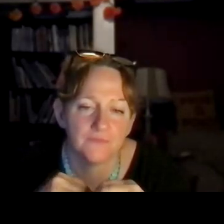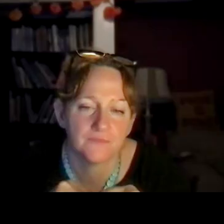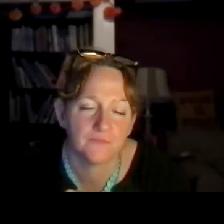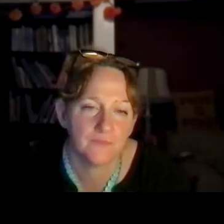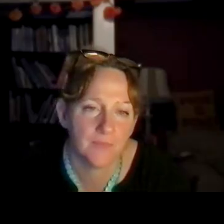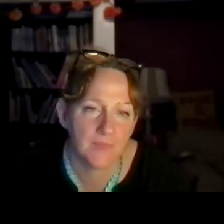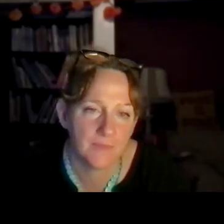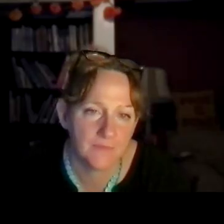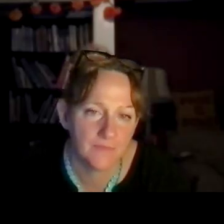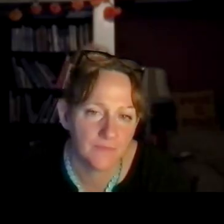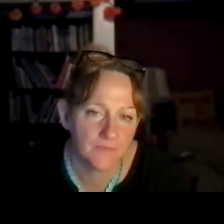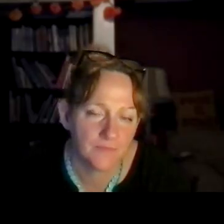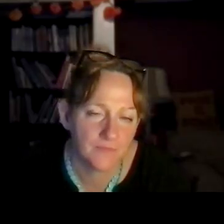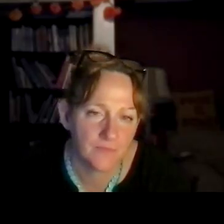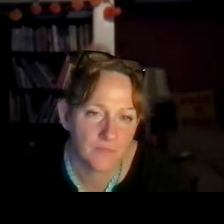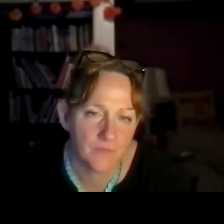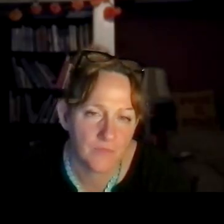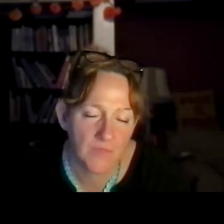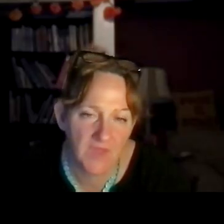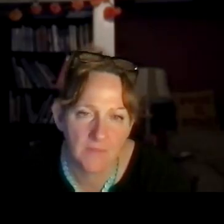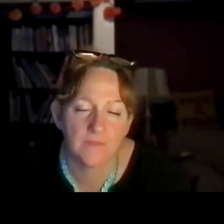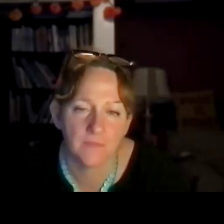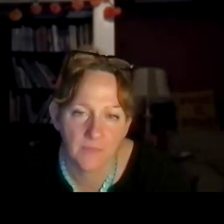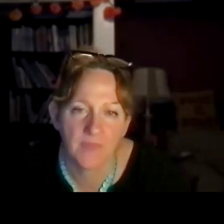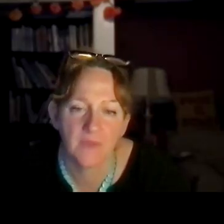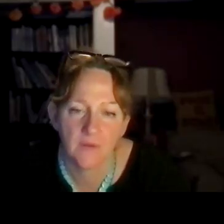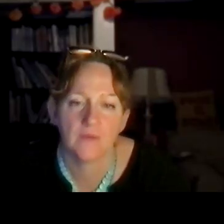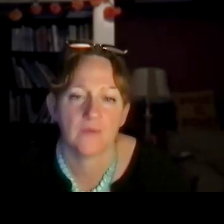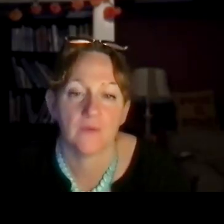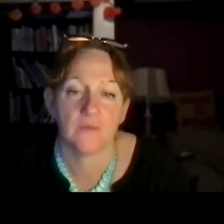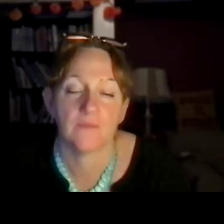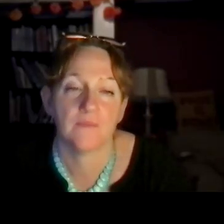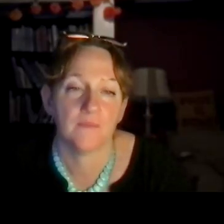iPhone: and I iPhone: I've said this earlier. I really wish that